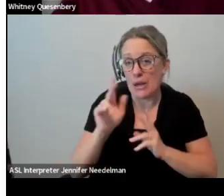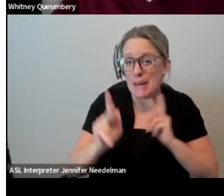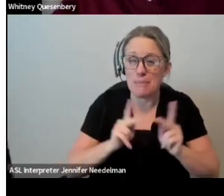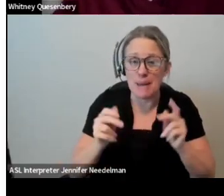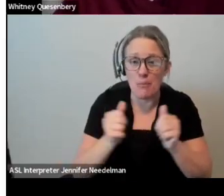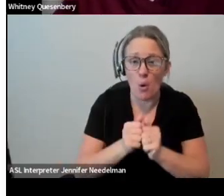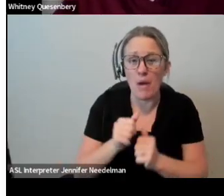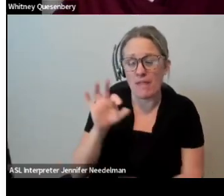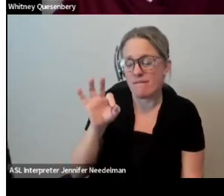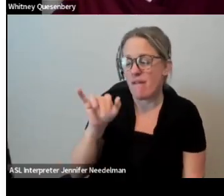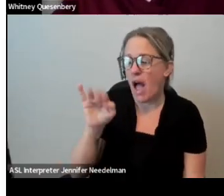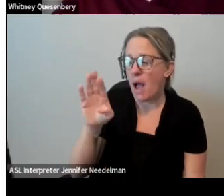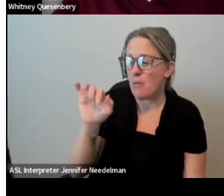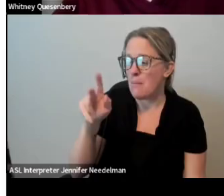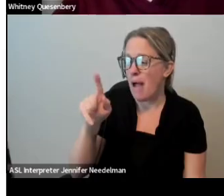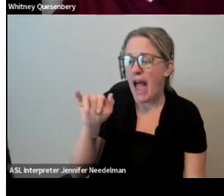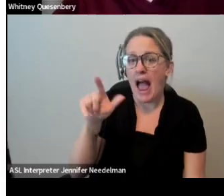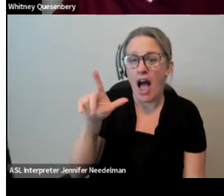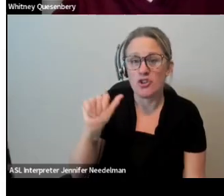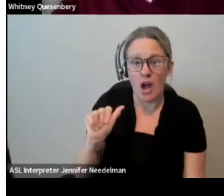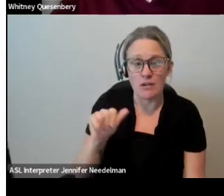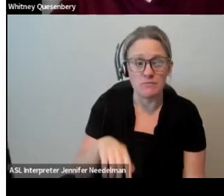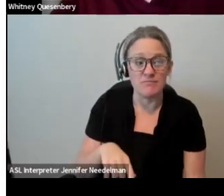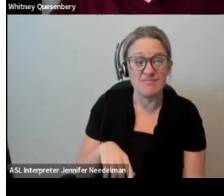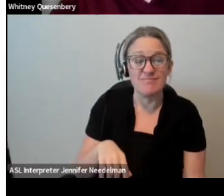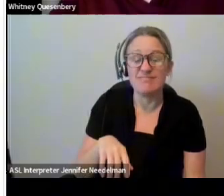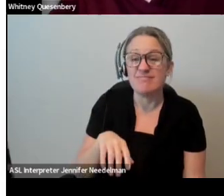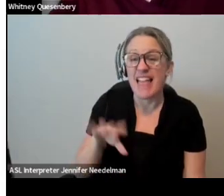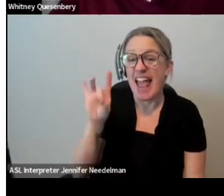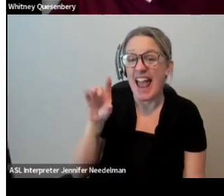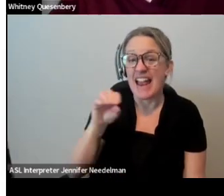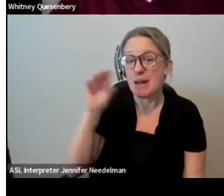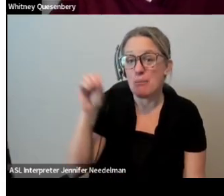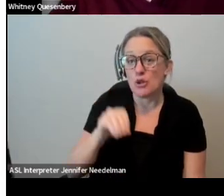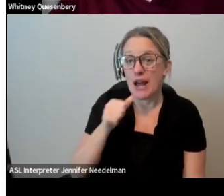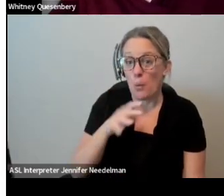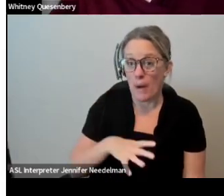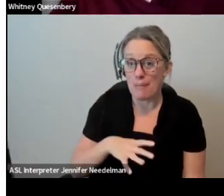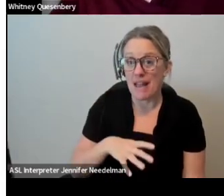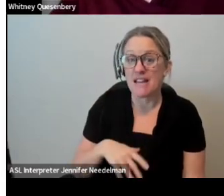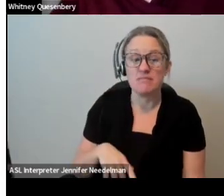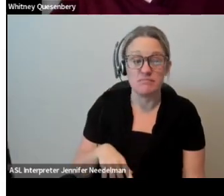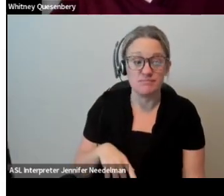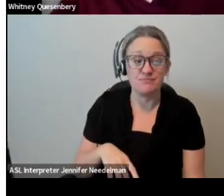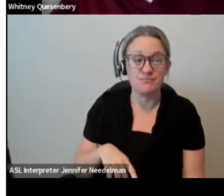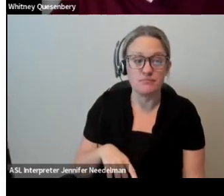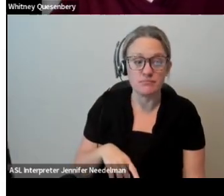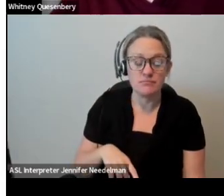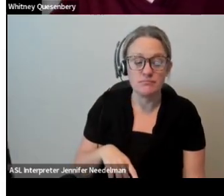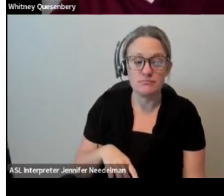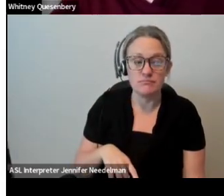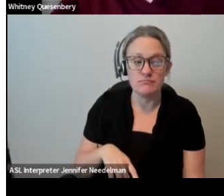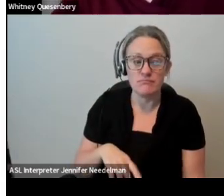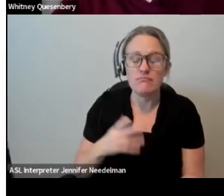and by the way, 80 to 90% are women, which is why Leah is female. We thought about what the, what the conditions were